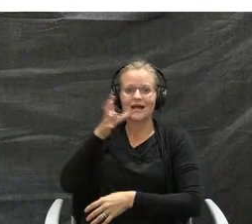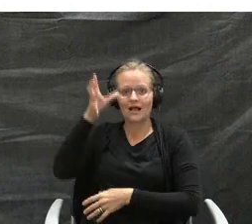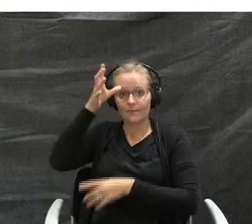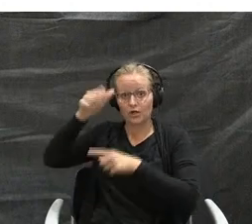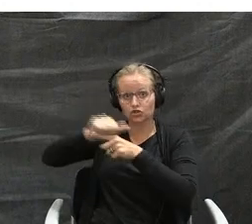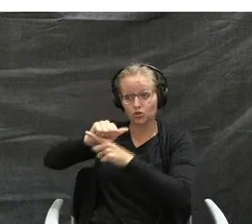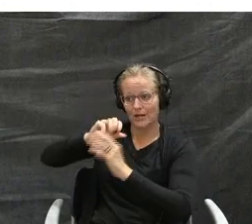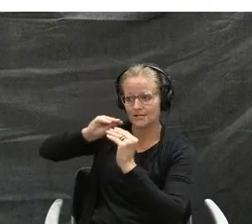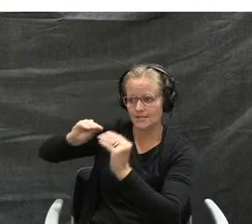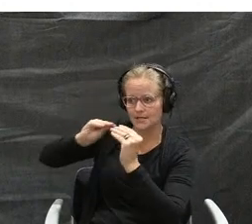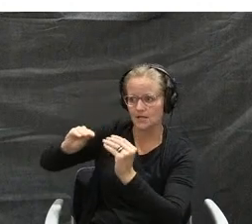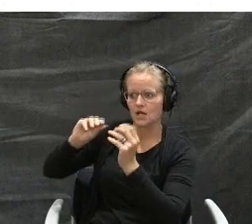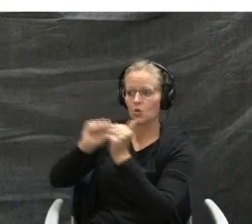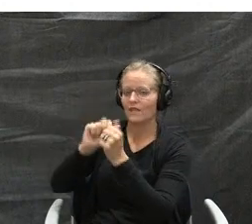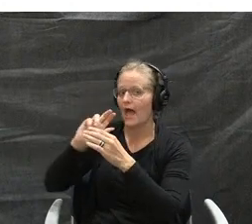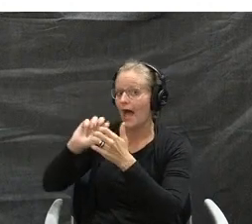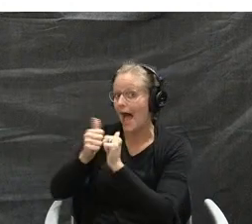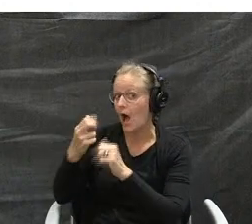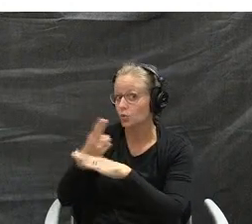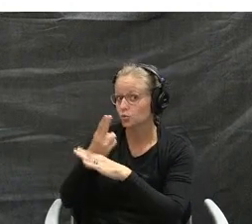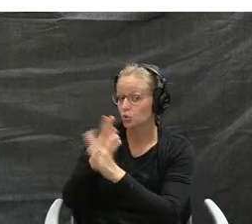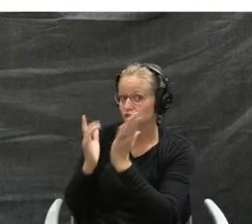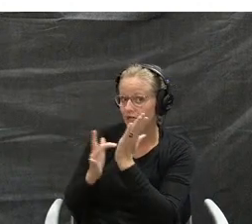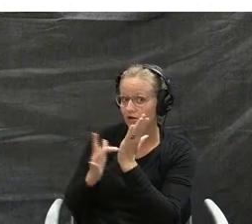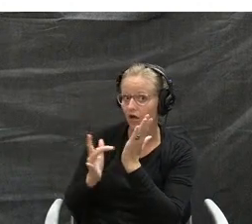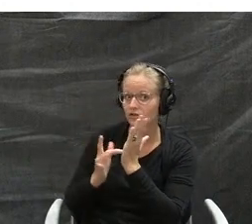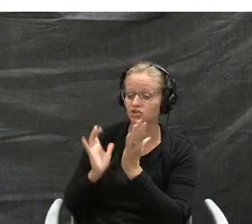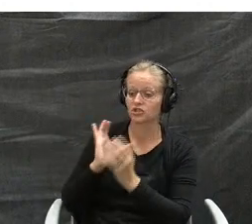learning management system, which in elementary can be